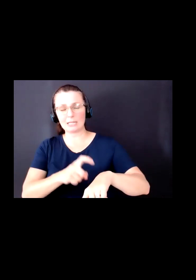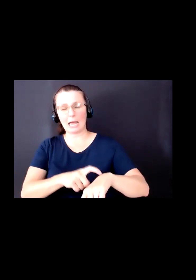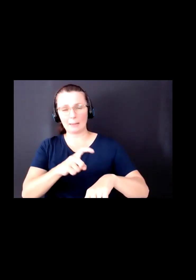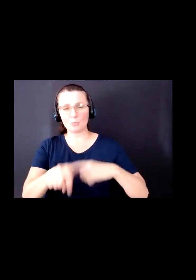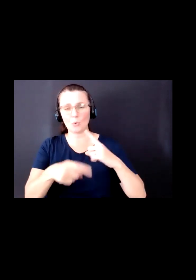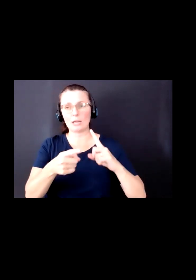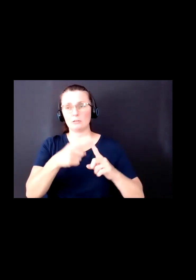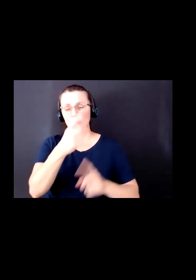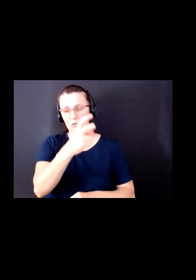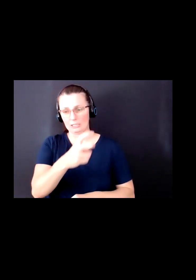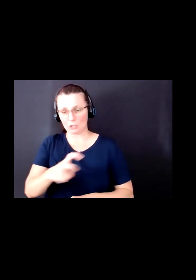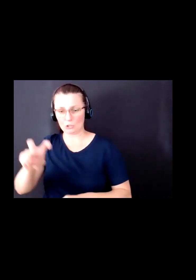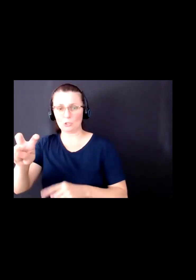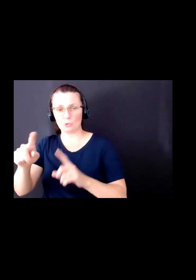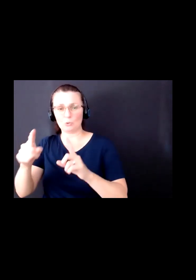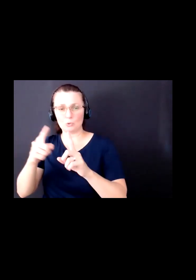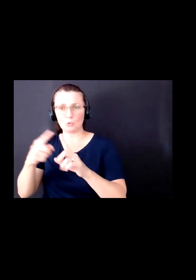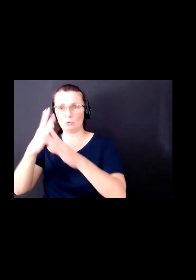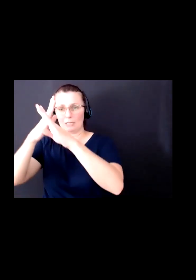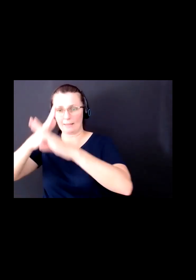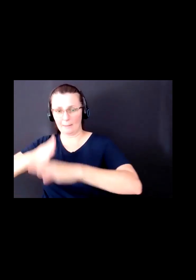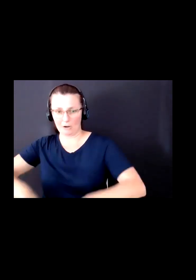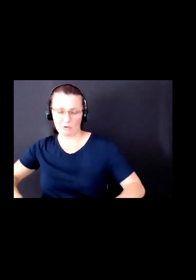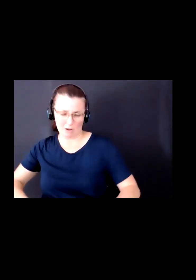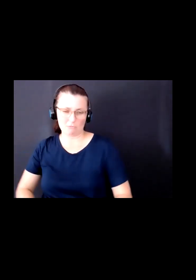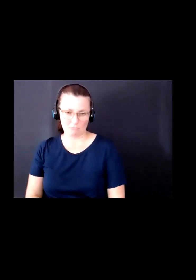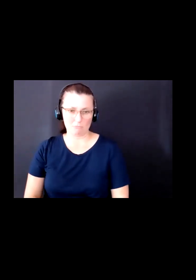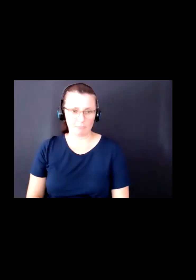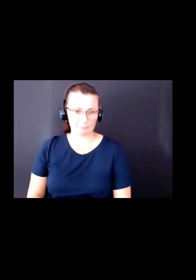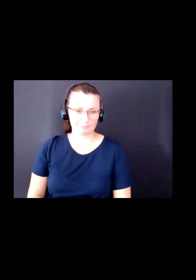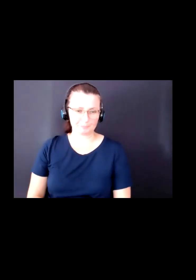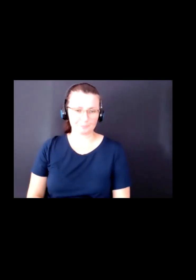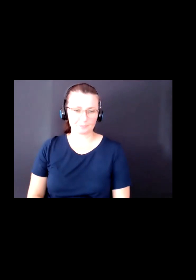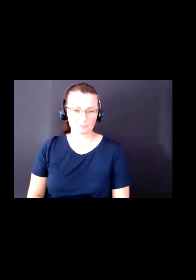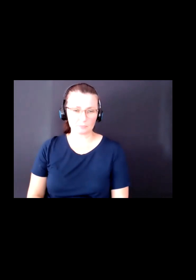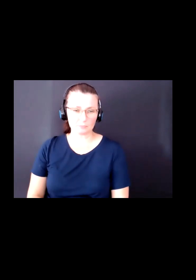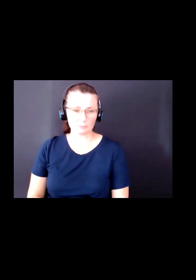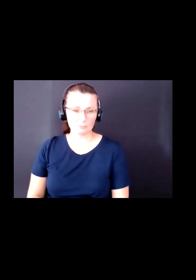as new things develop. So, this is something that, again, state and